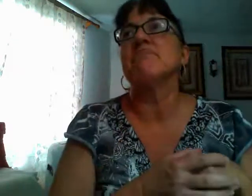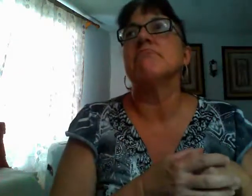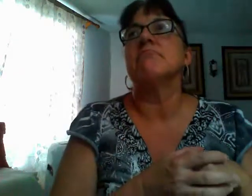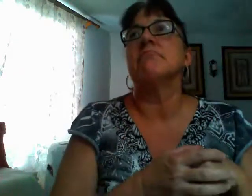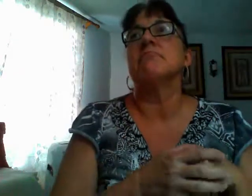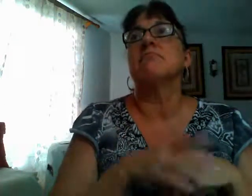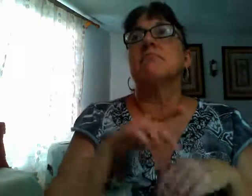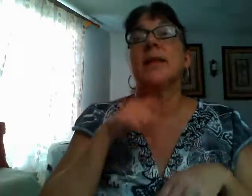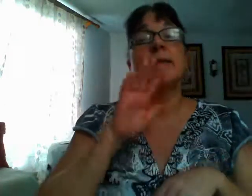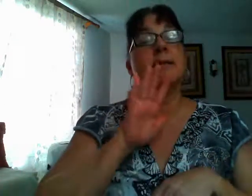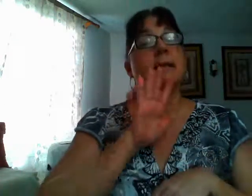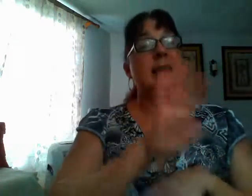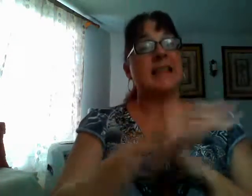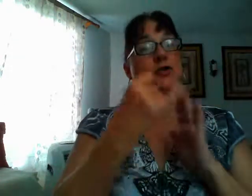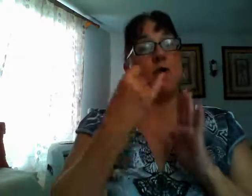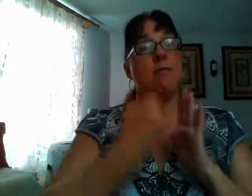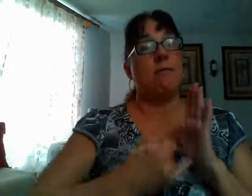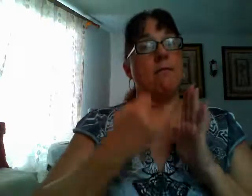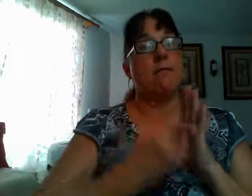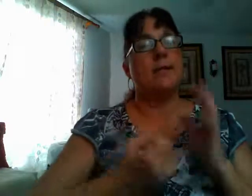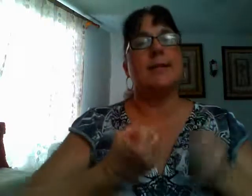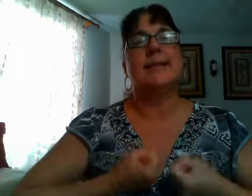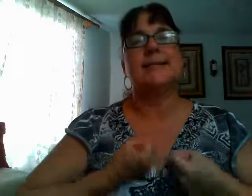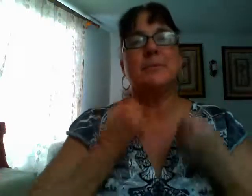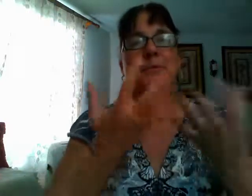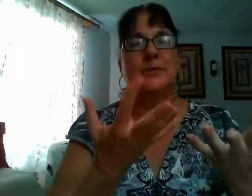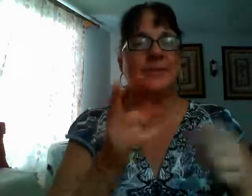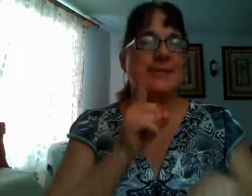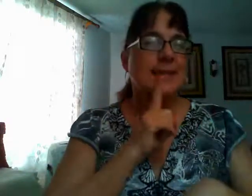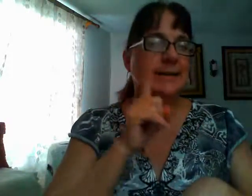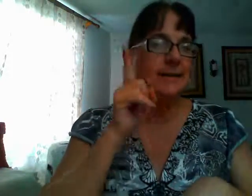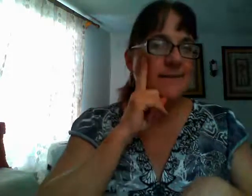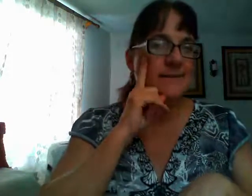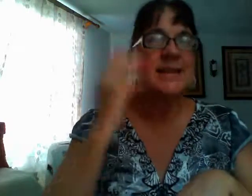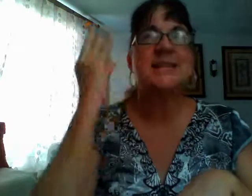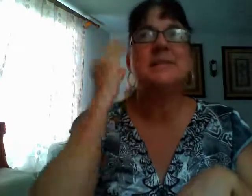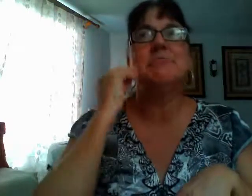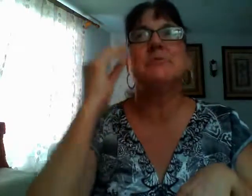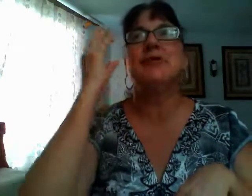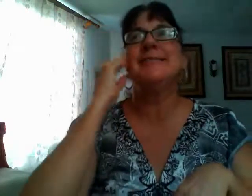His art expressed the Deaf experience.